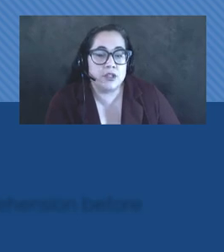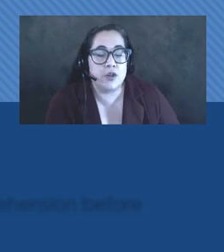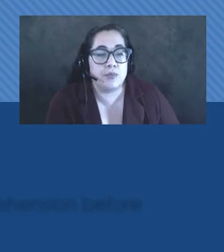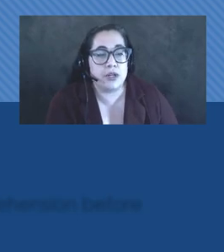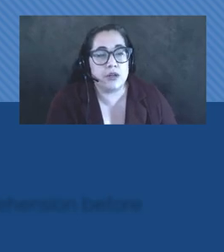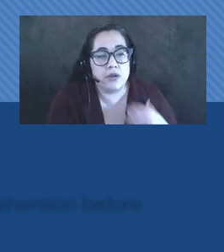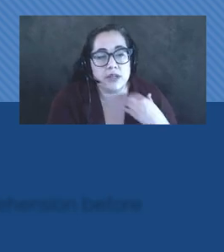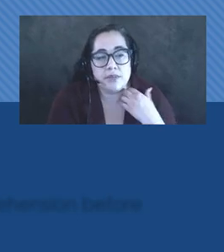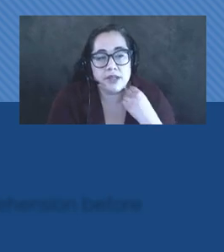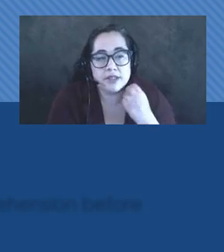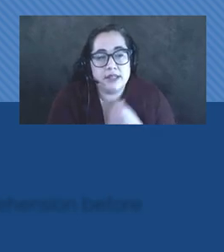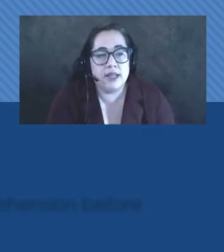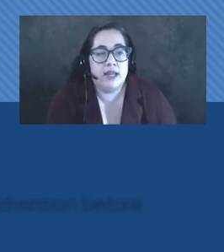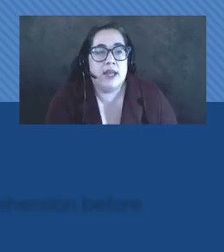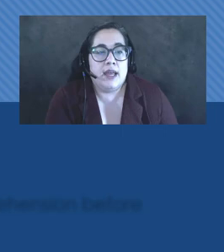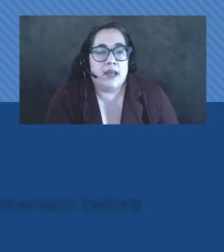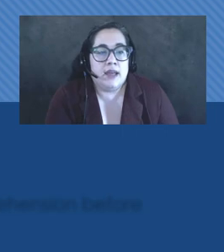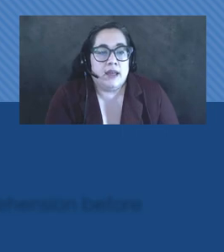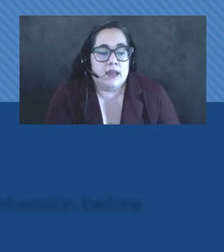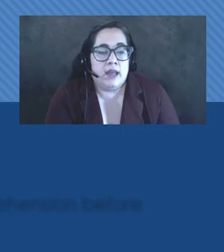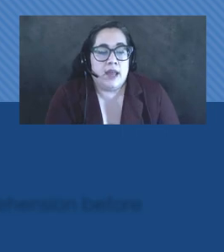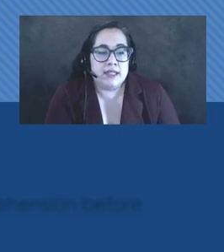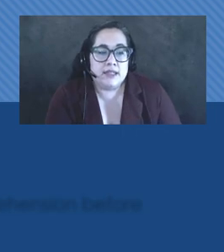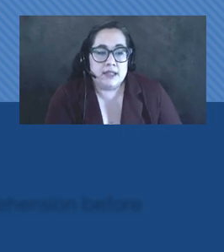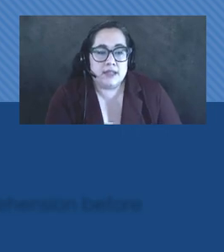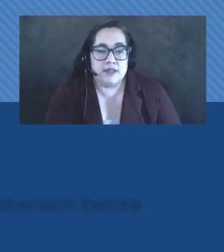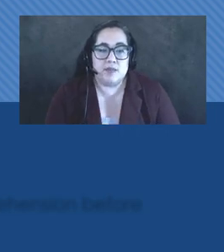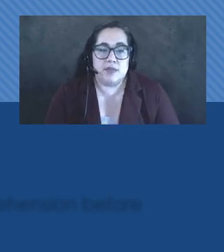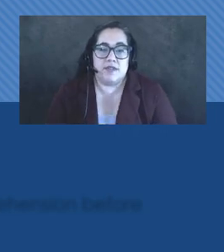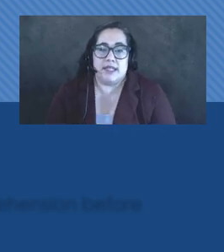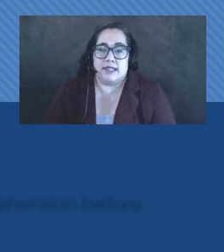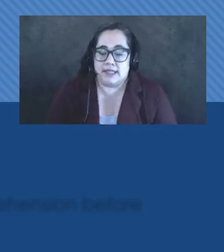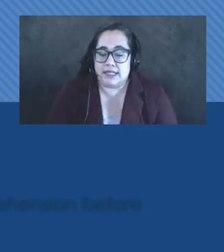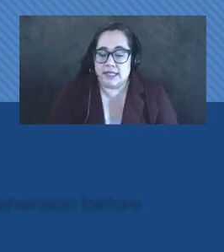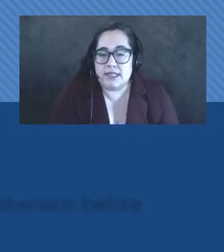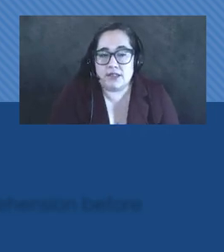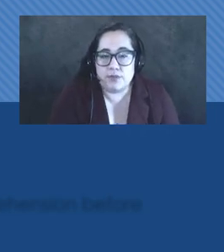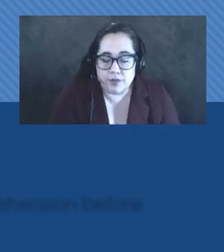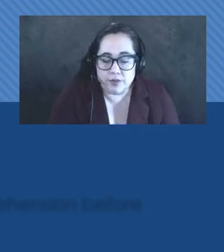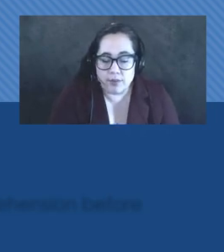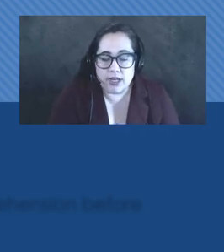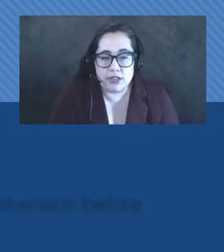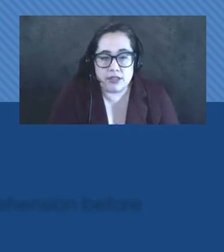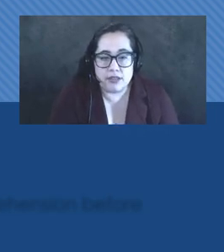So your book according to Peterson, ASL studies use specific techniques to improve comprehension.